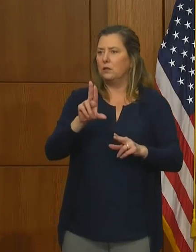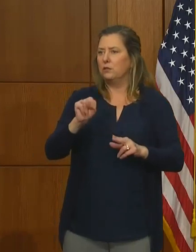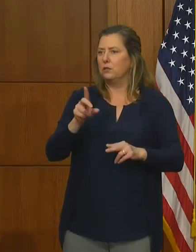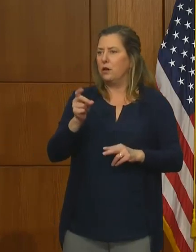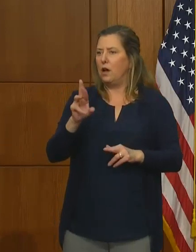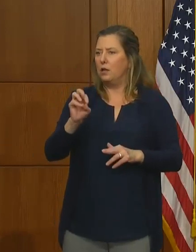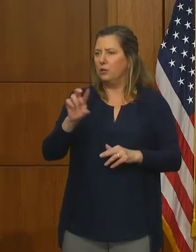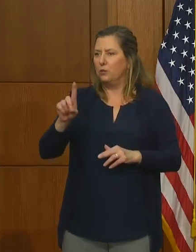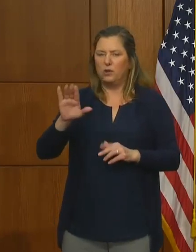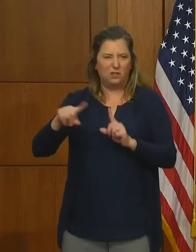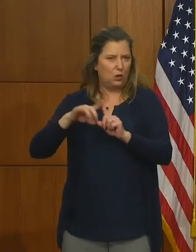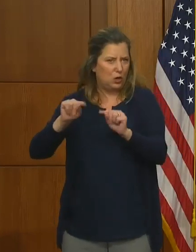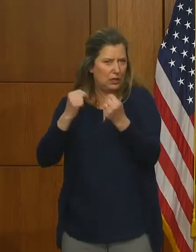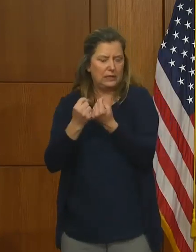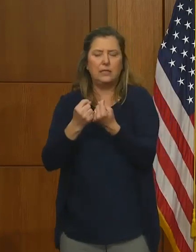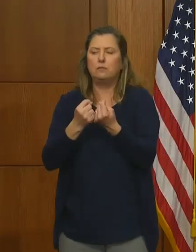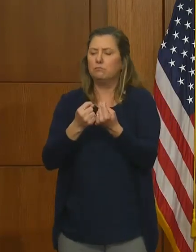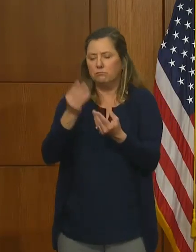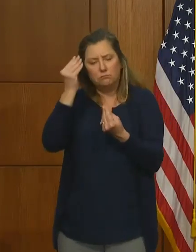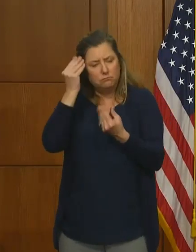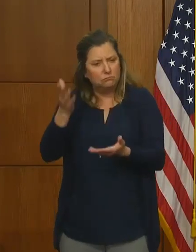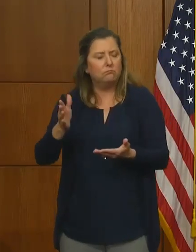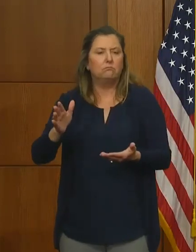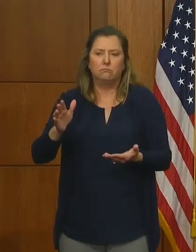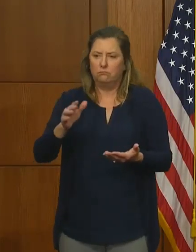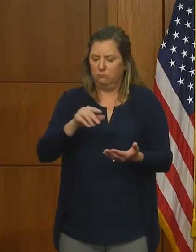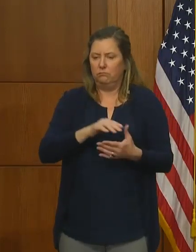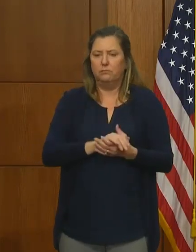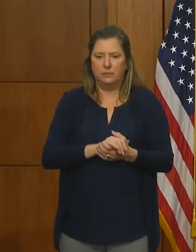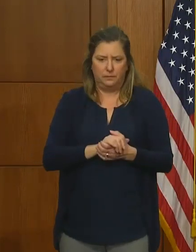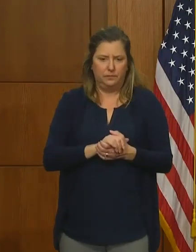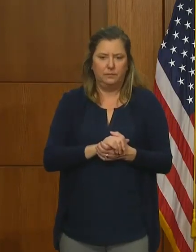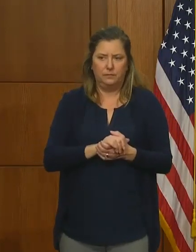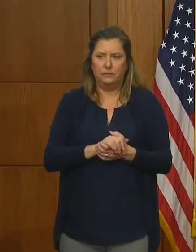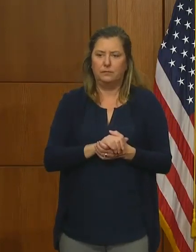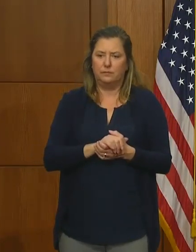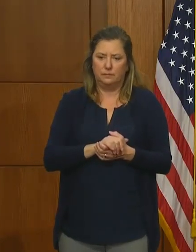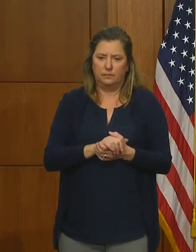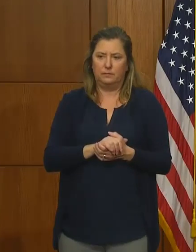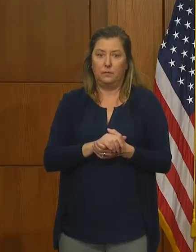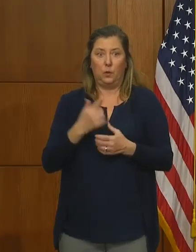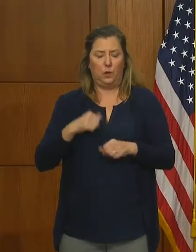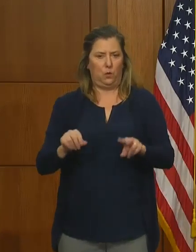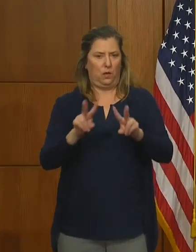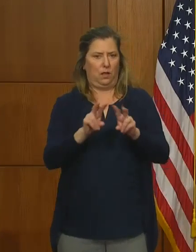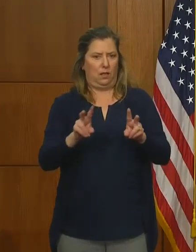THE- EFFORTS PUT ON BY THE GOVERNOR AND DOCTOR ON WHAT AND HER TEAM- AND THAT CAN JUST